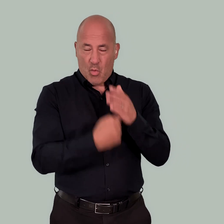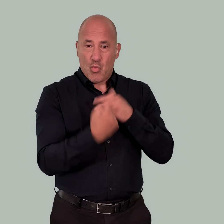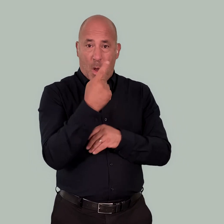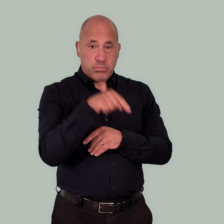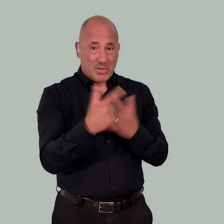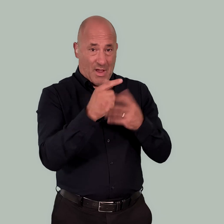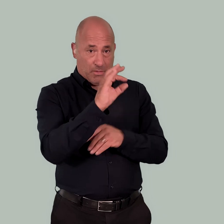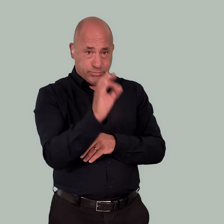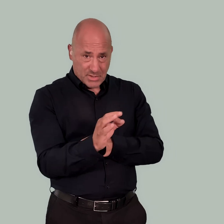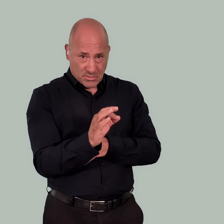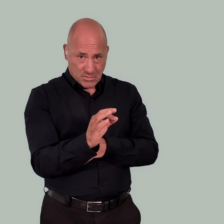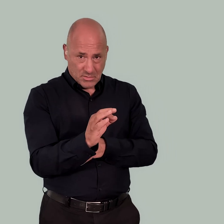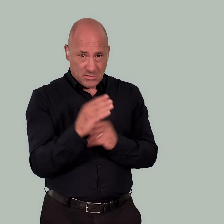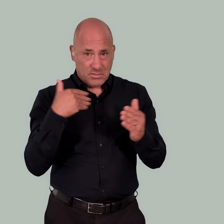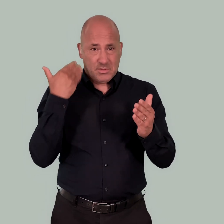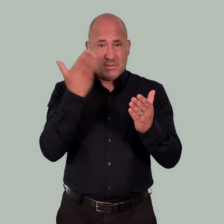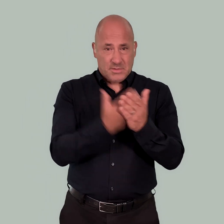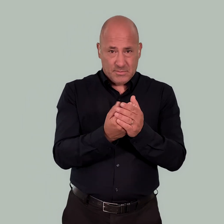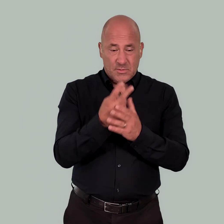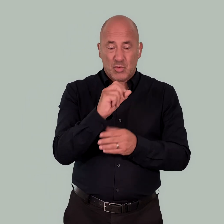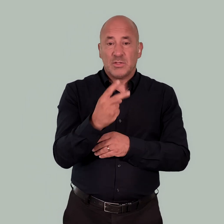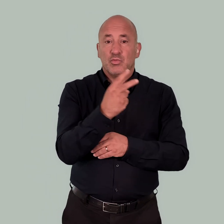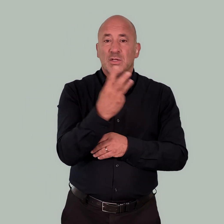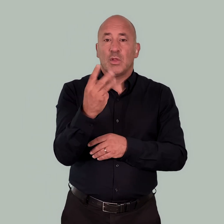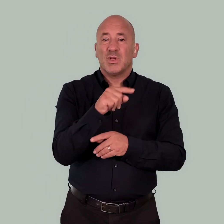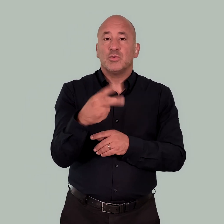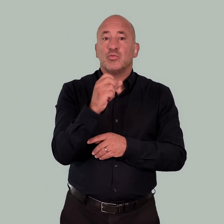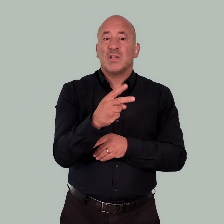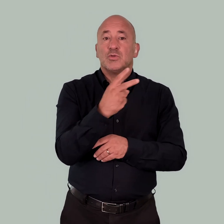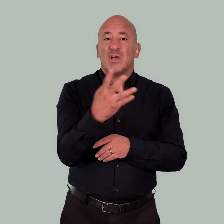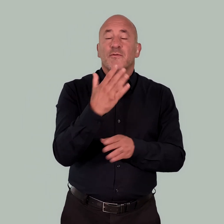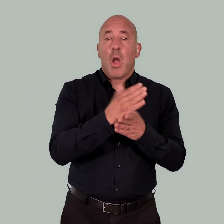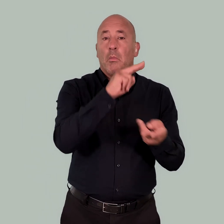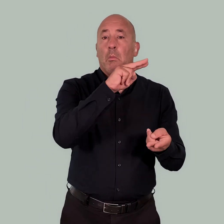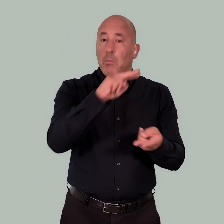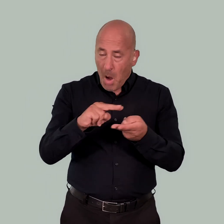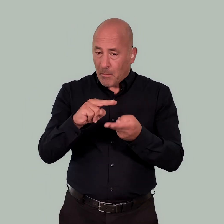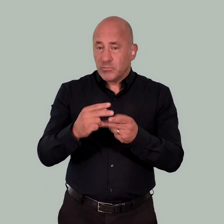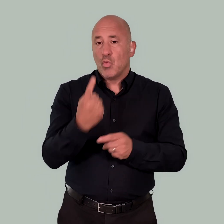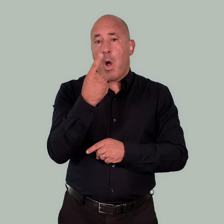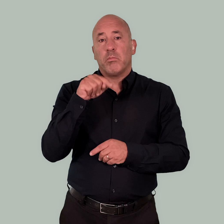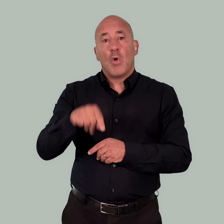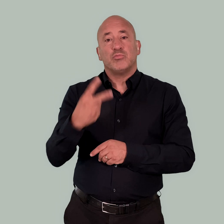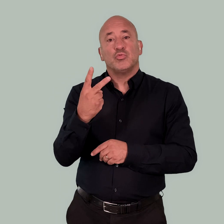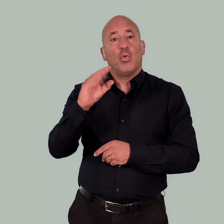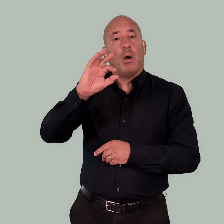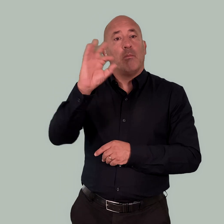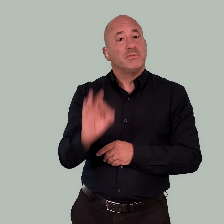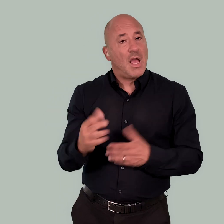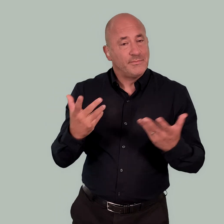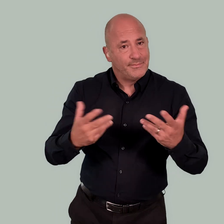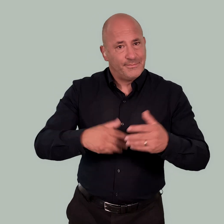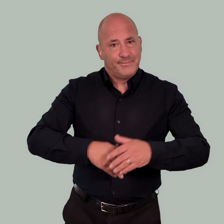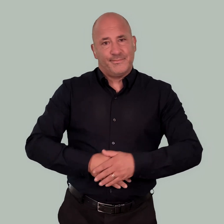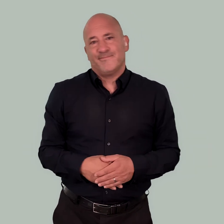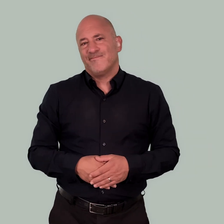(when it was 1.7 per cent of that population) and 2023/24 (1.2 per cent).